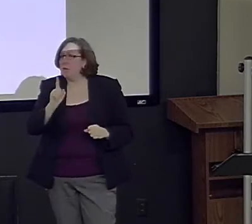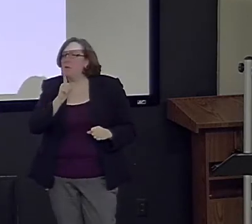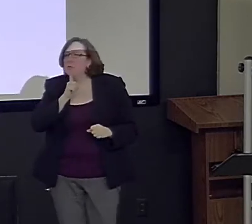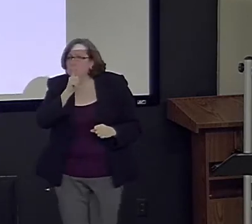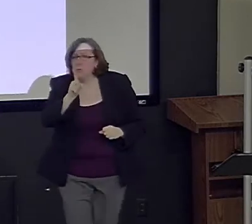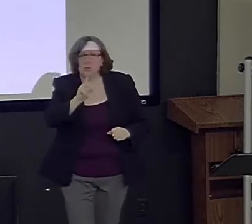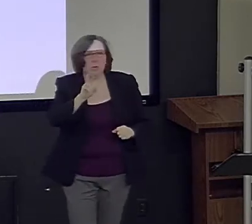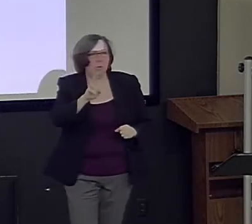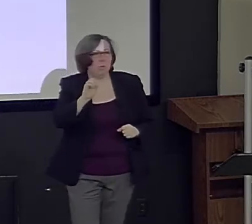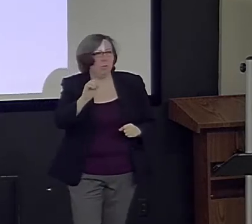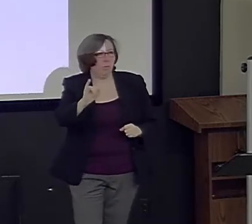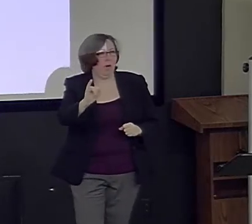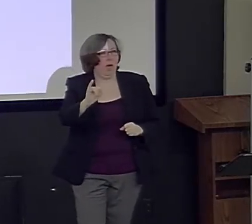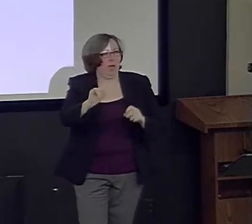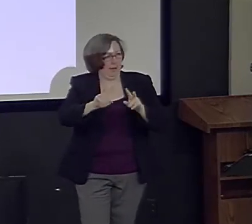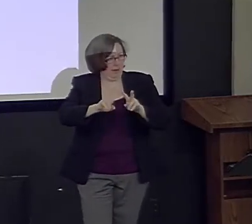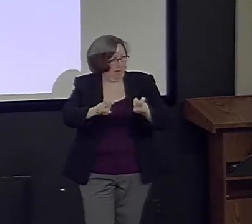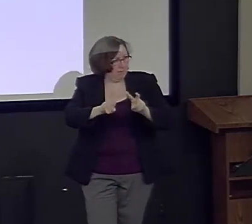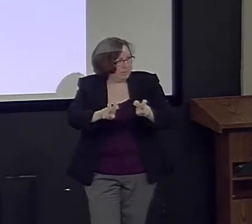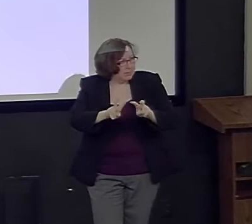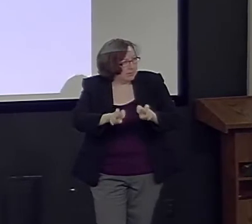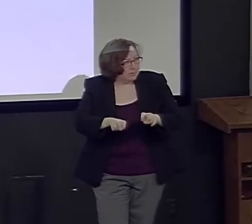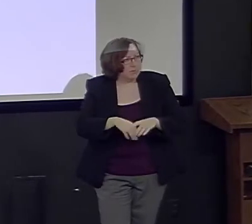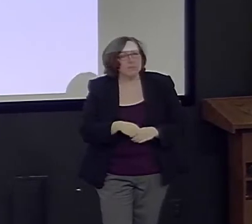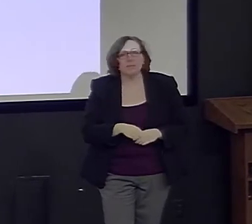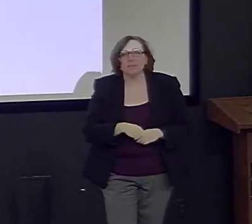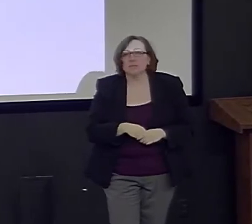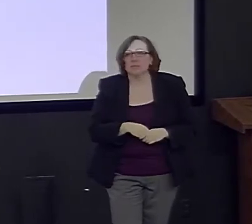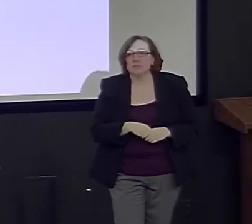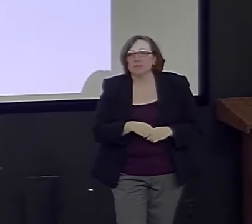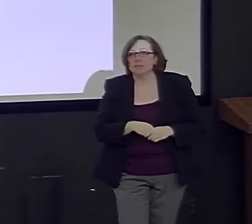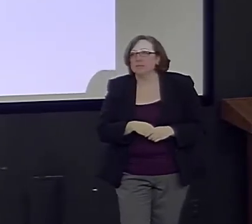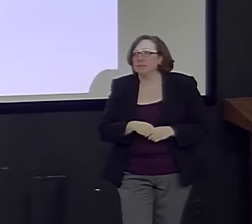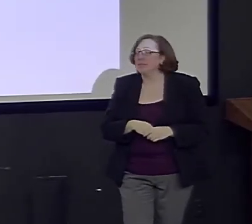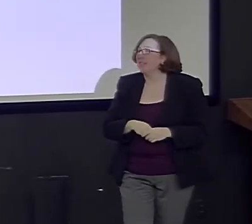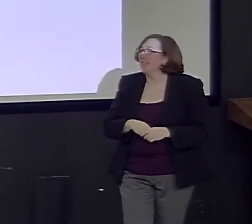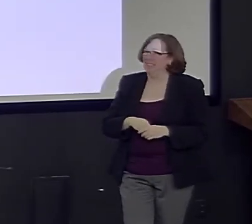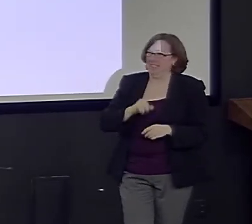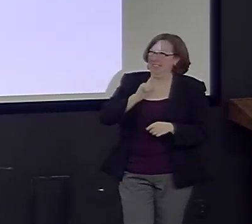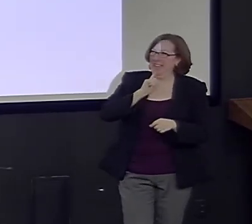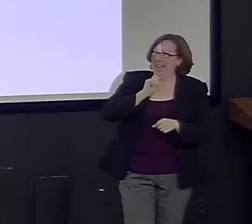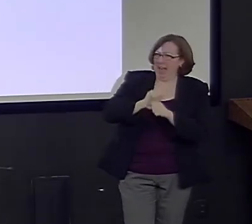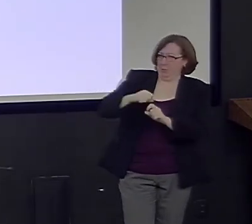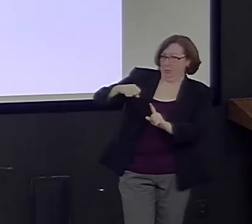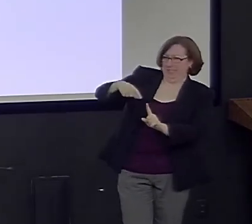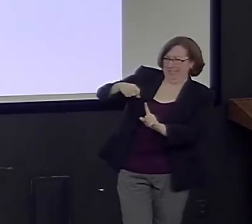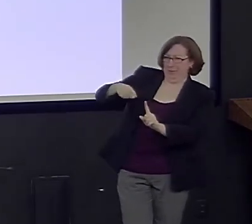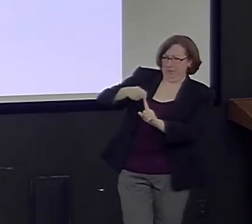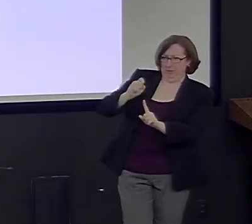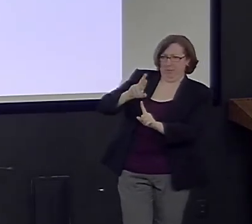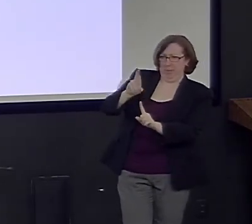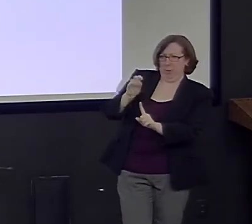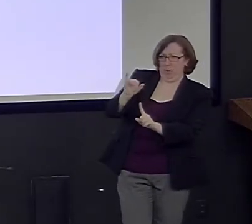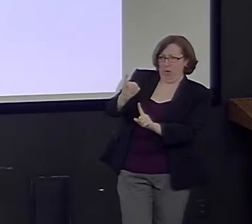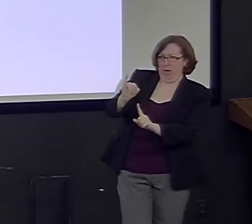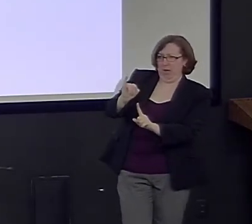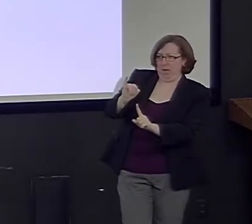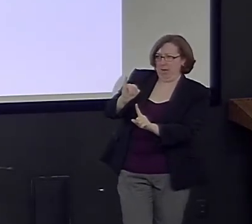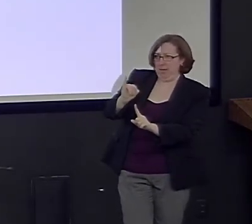where you take the actual signals from your region of interest, and you say, in these areas, are they different?